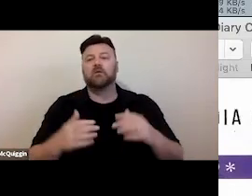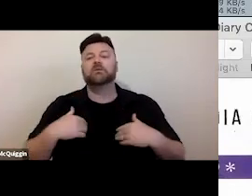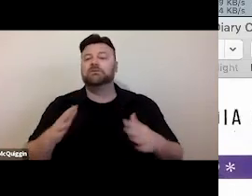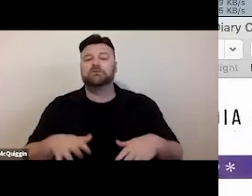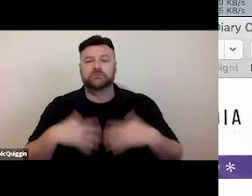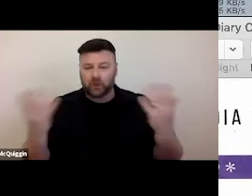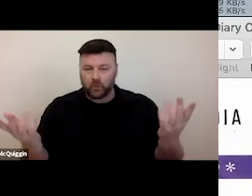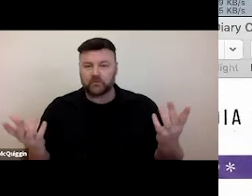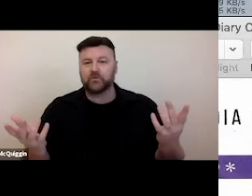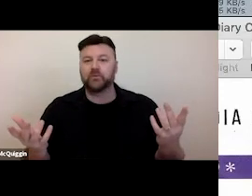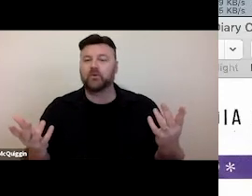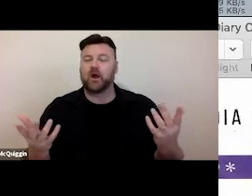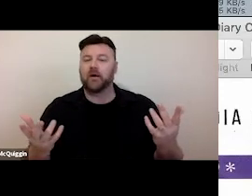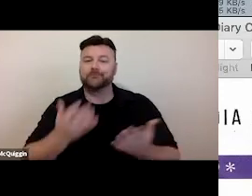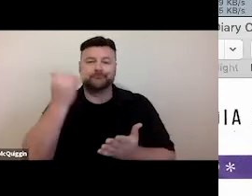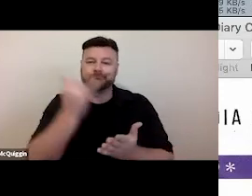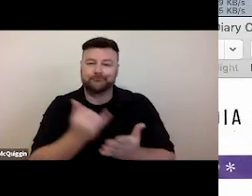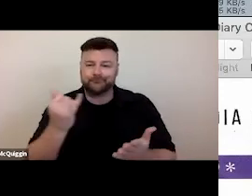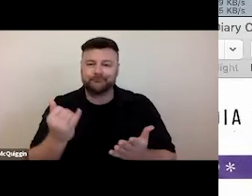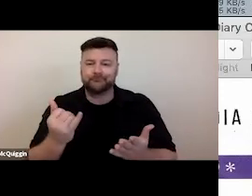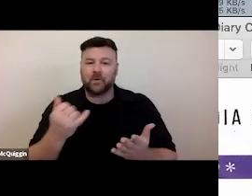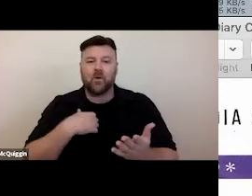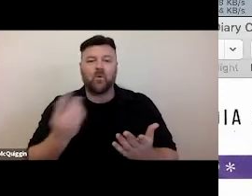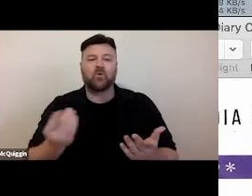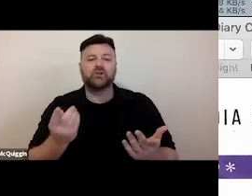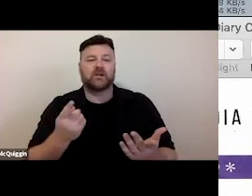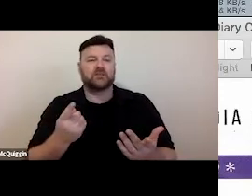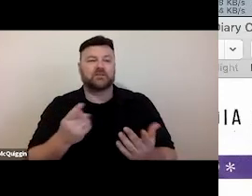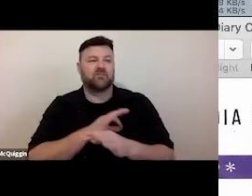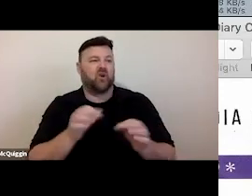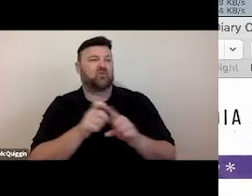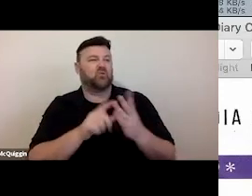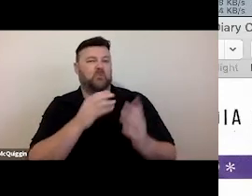event and speak the algorithm to pick it up like that... . It needs 28 days.